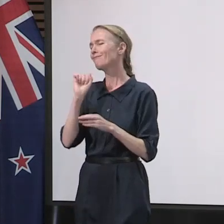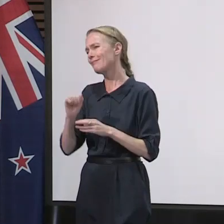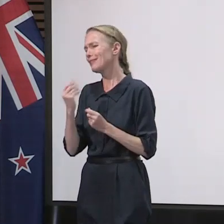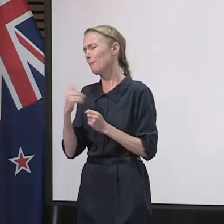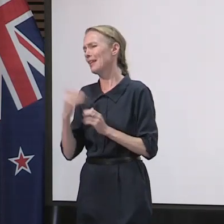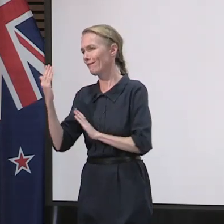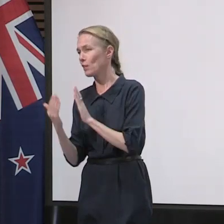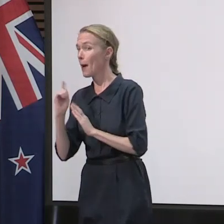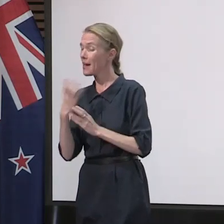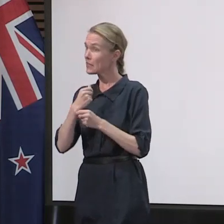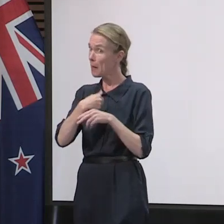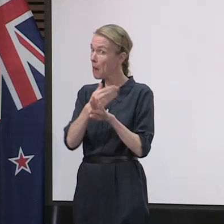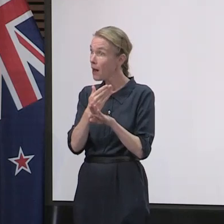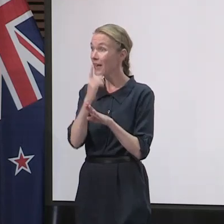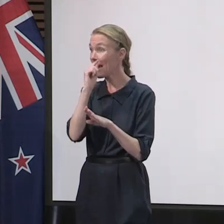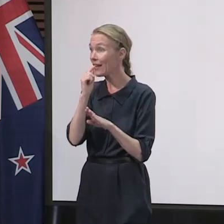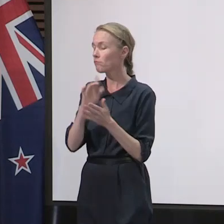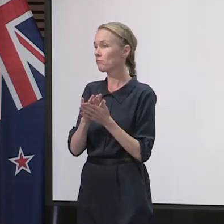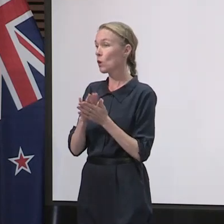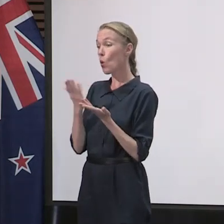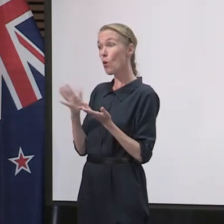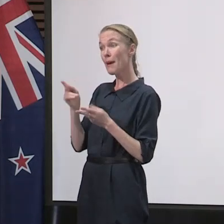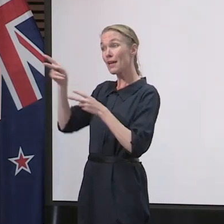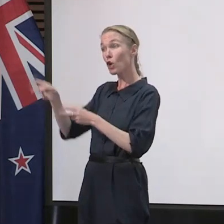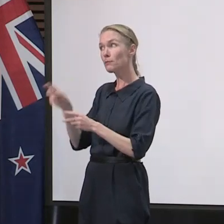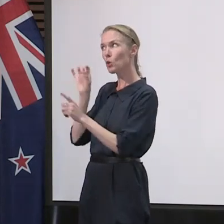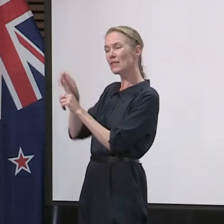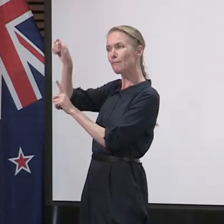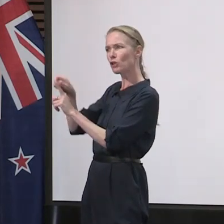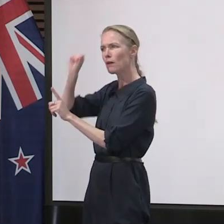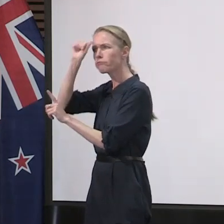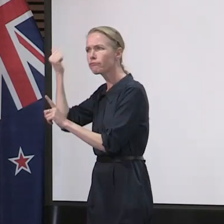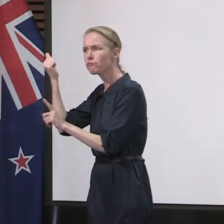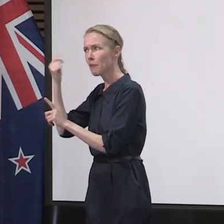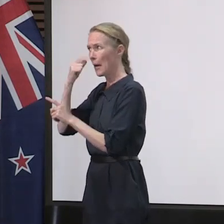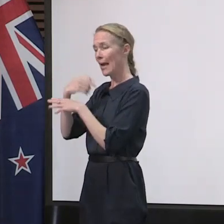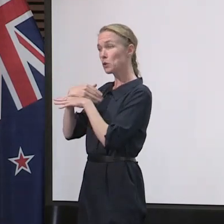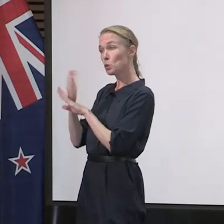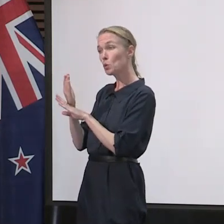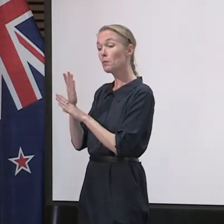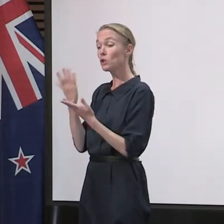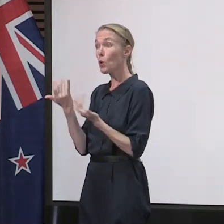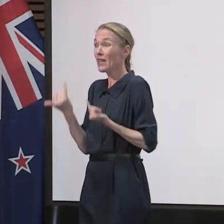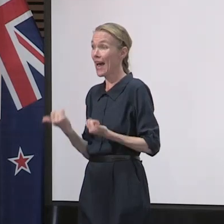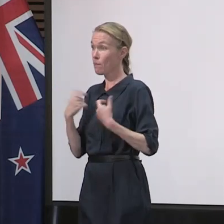virtually. But many can. As can many, for example, follow up appointments with